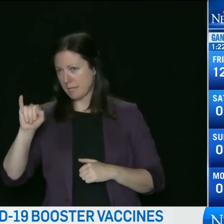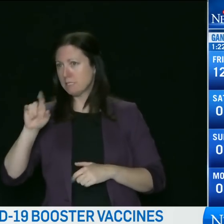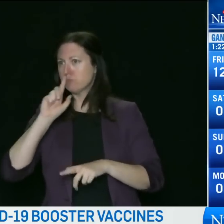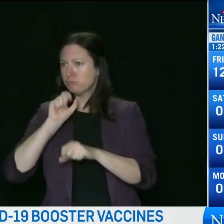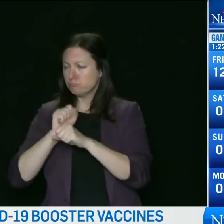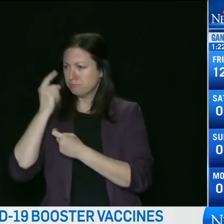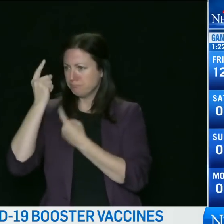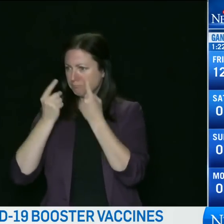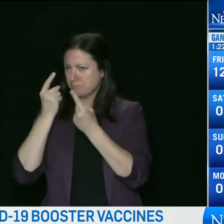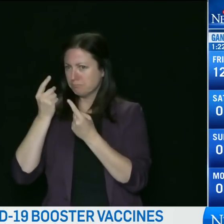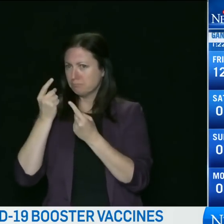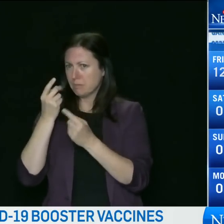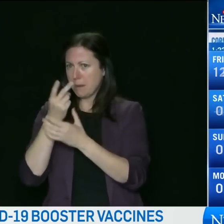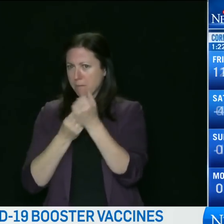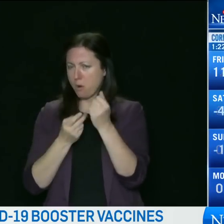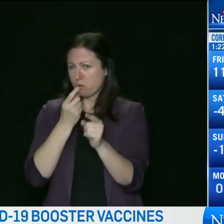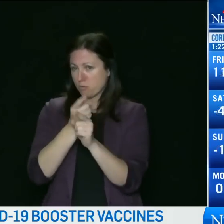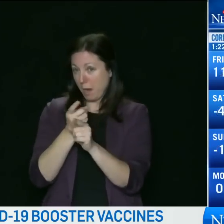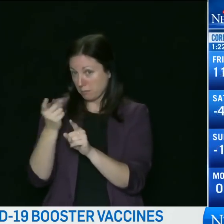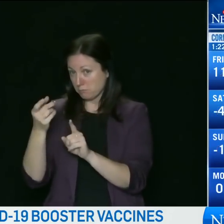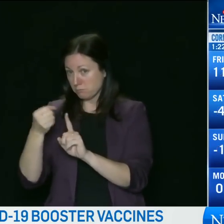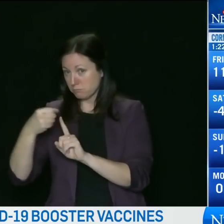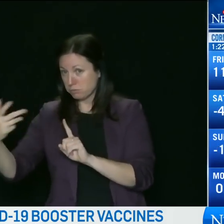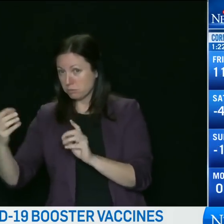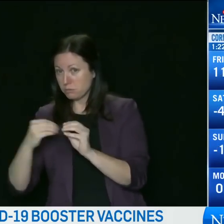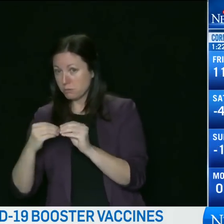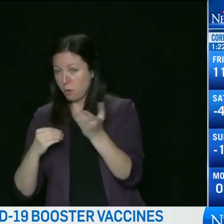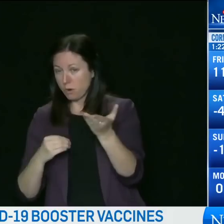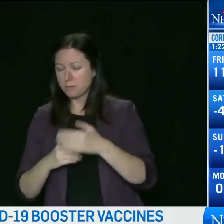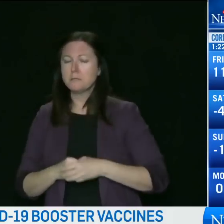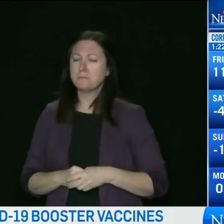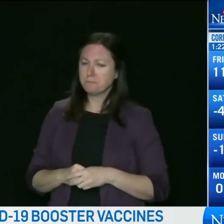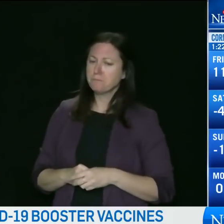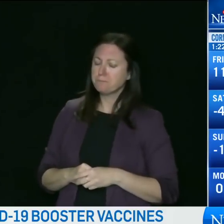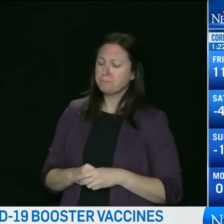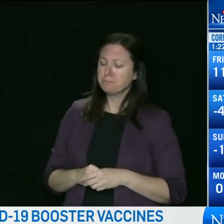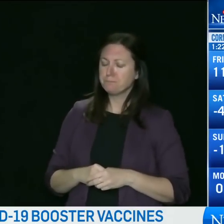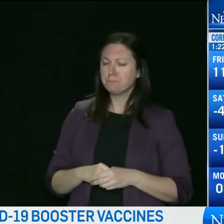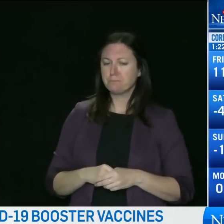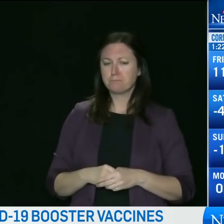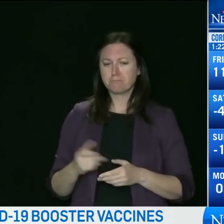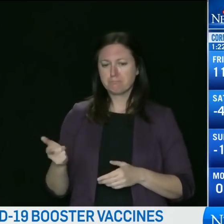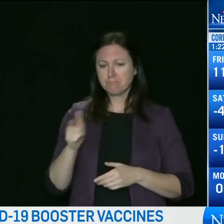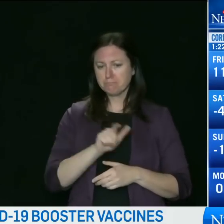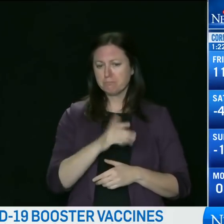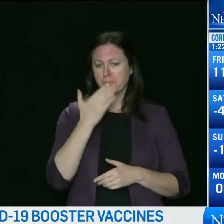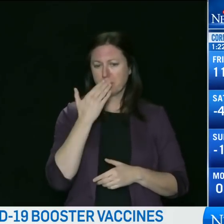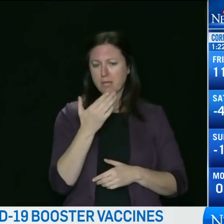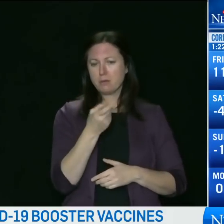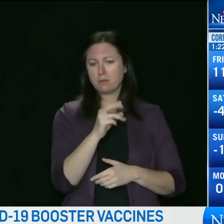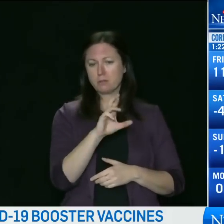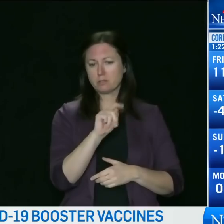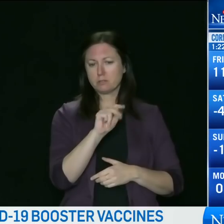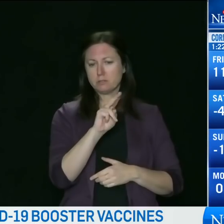ACCOUNT. Dr. TUNIS, I KNOW THAT NACI ABSOLUTELY DID THINK ABOUT THIS